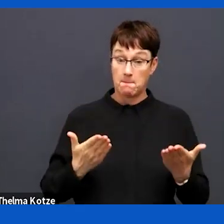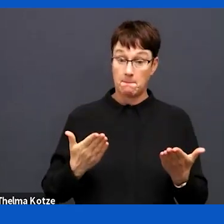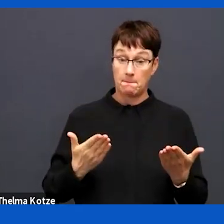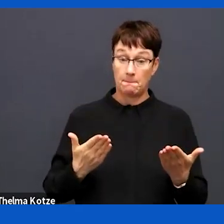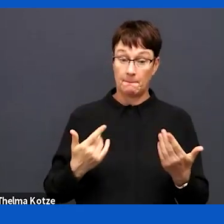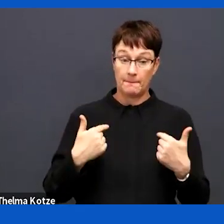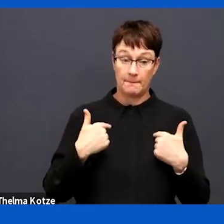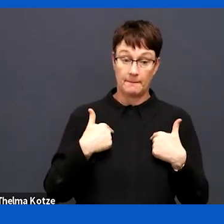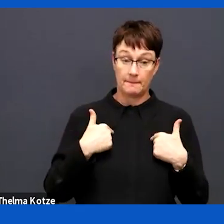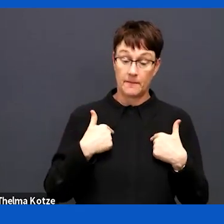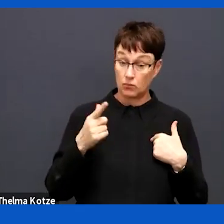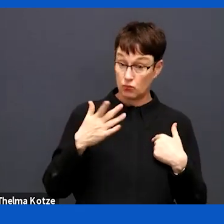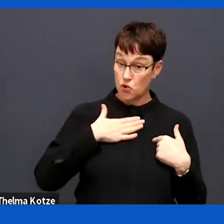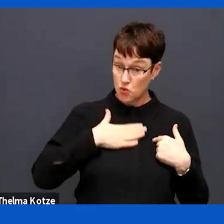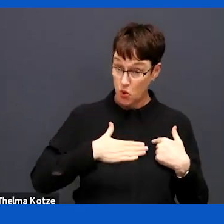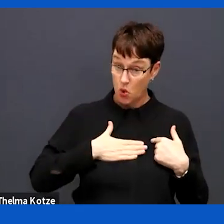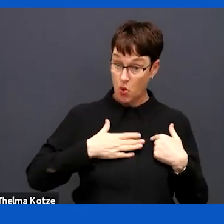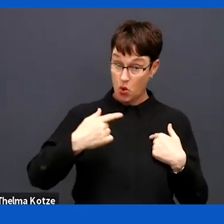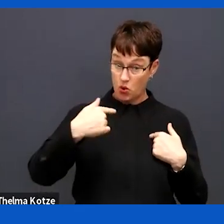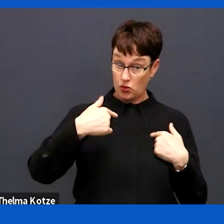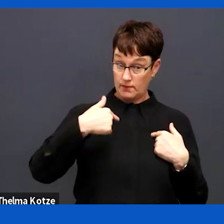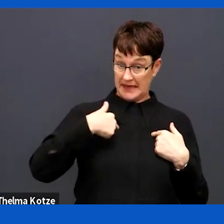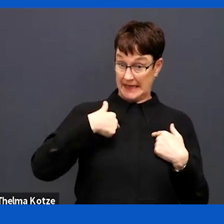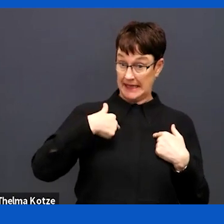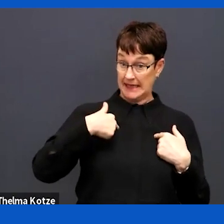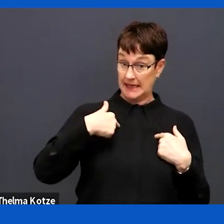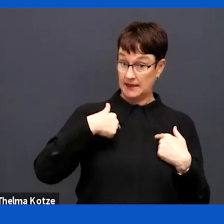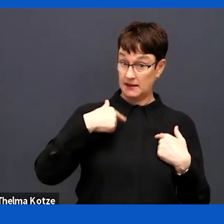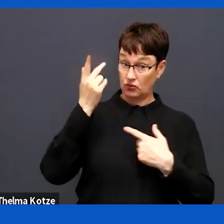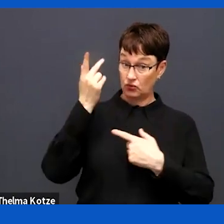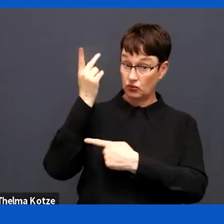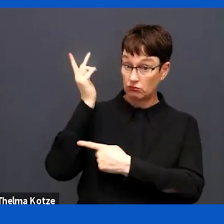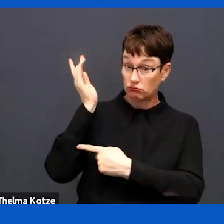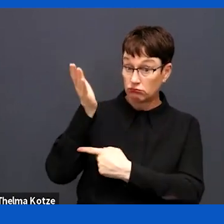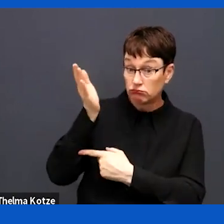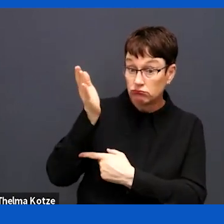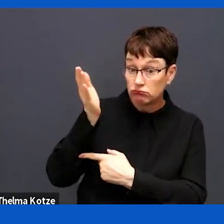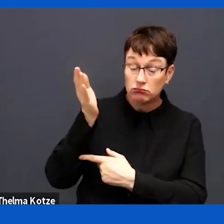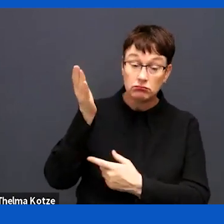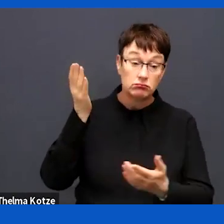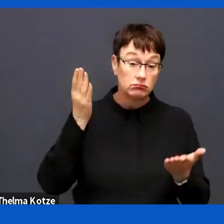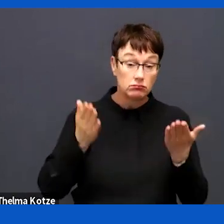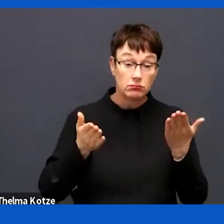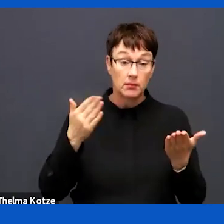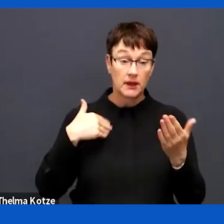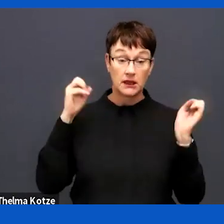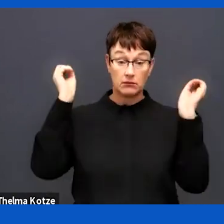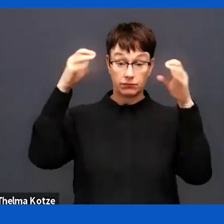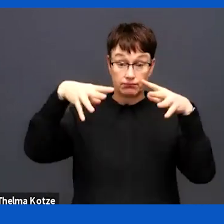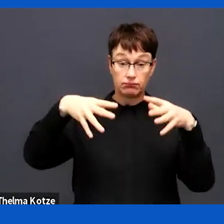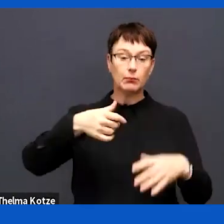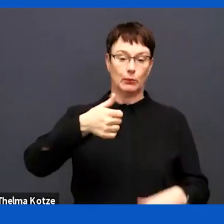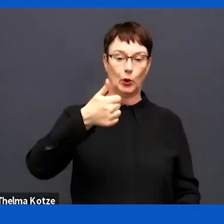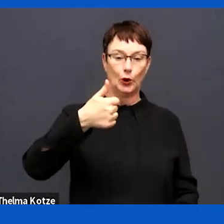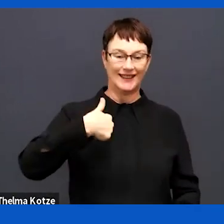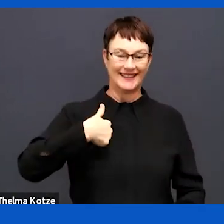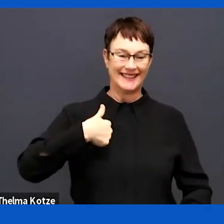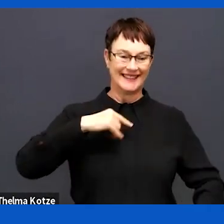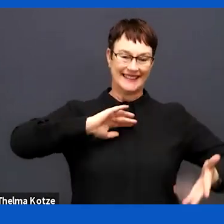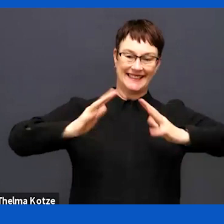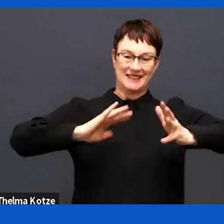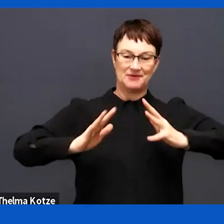did you want me to give a few thoughts from me? That's good. Okay. Roberto,